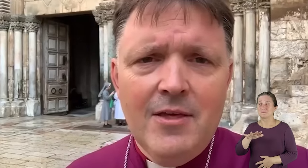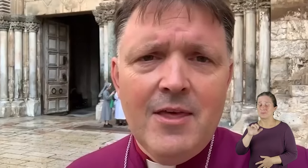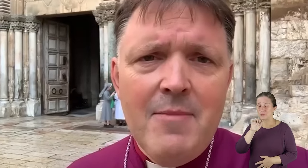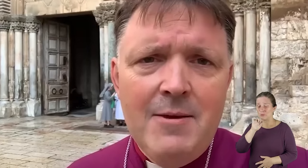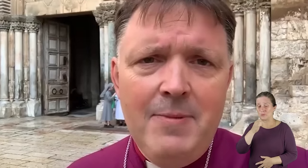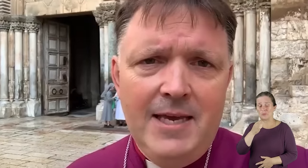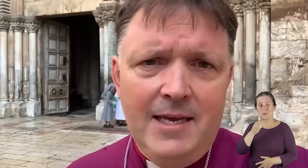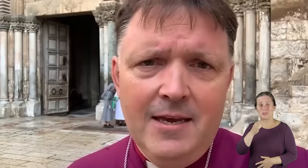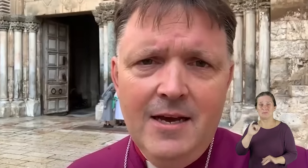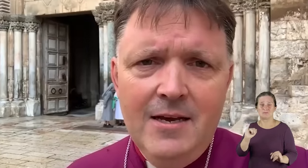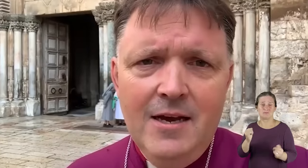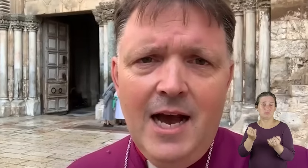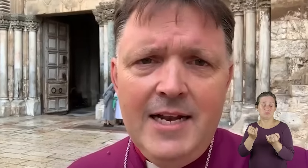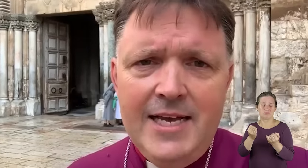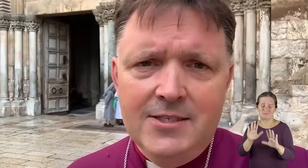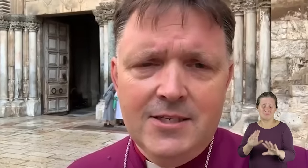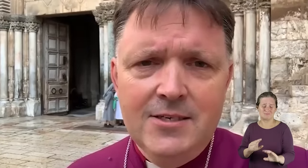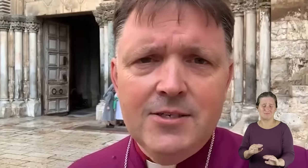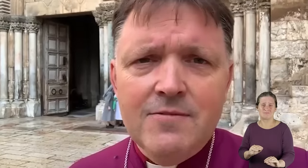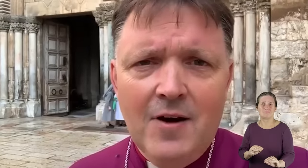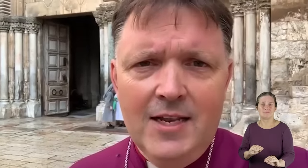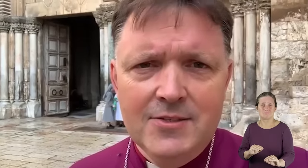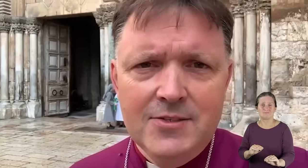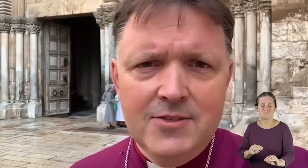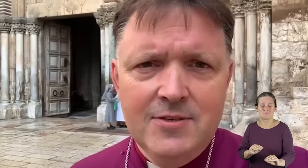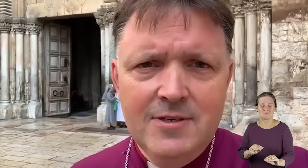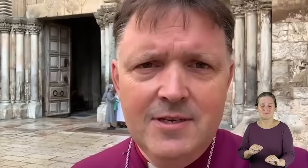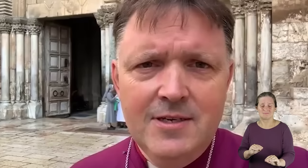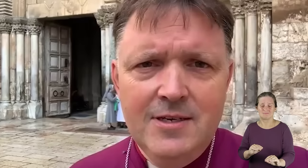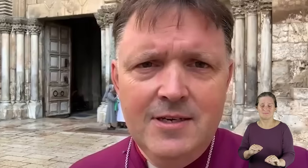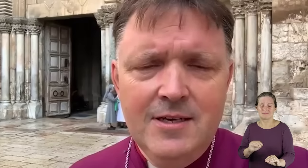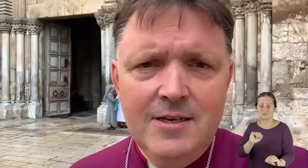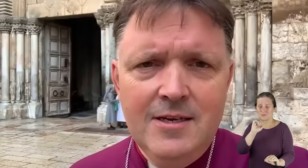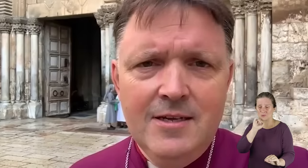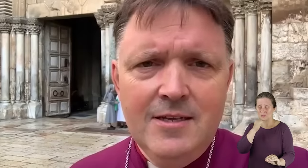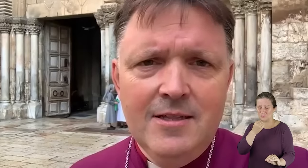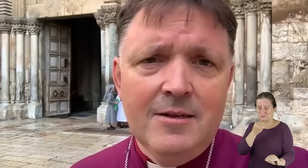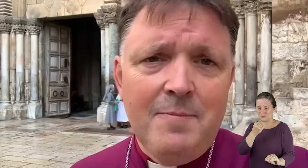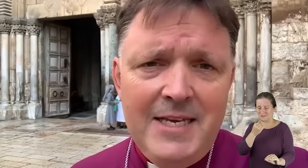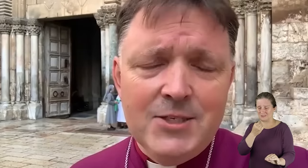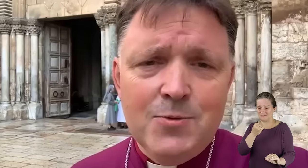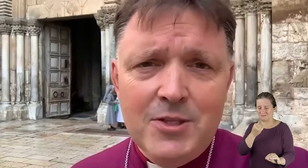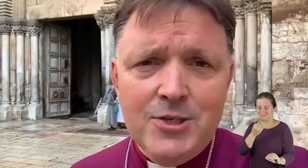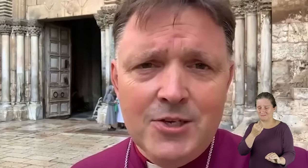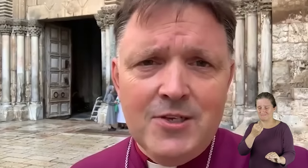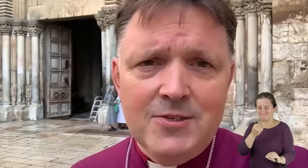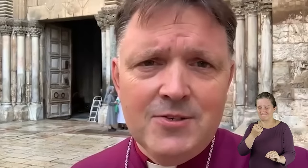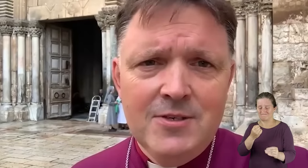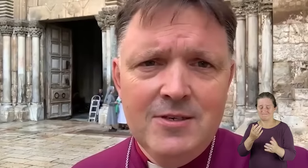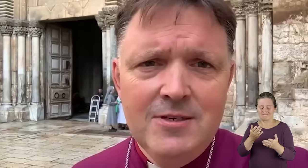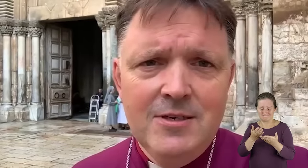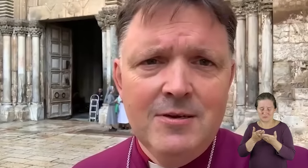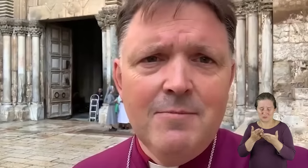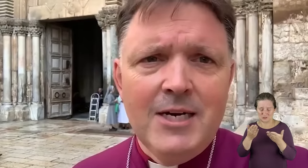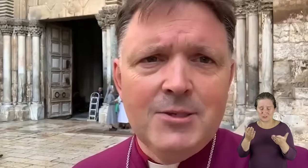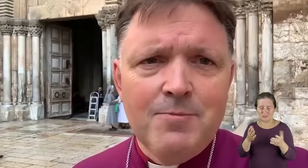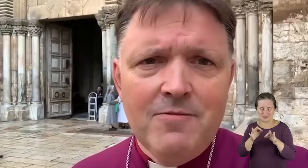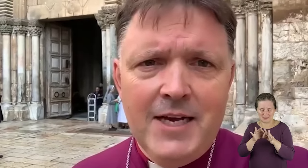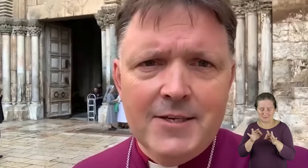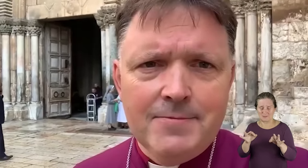That there may be an end to violence. That peace with justice might prevail.